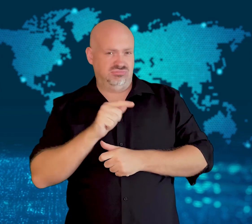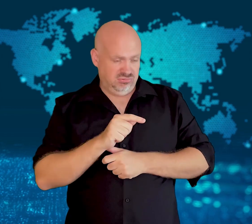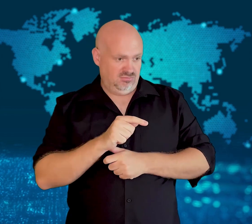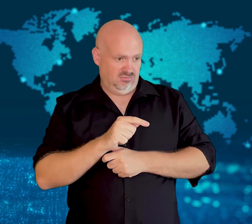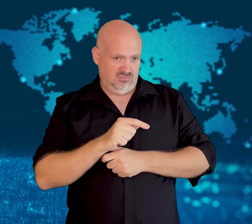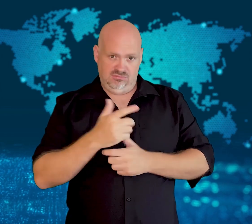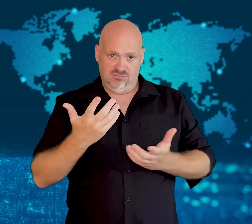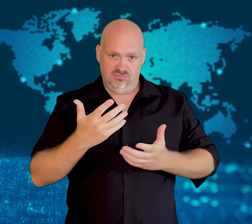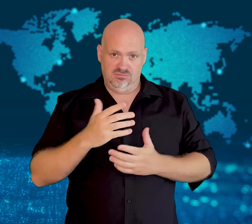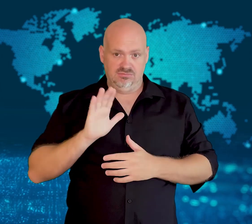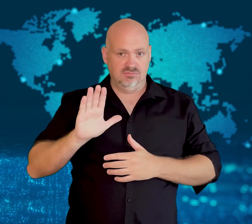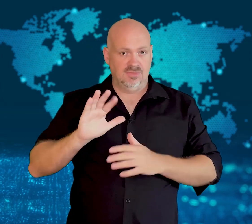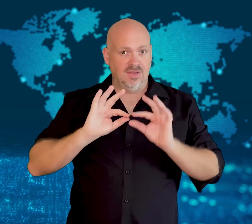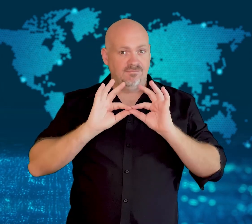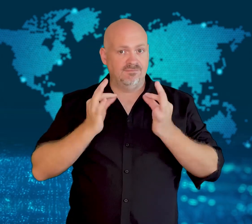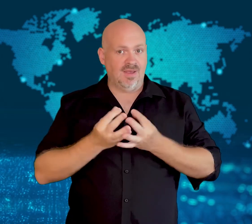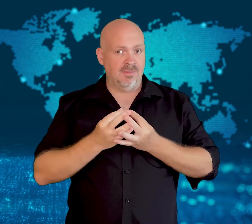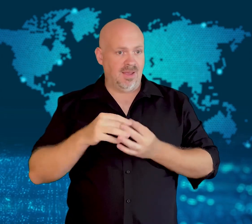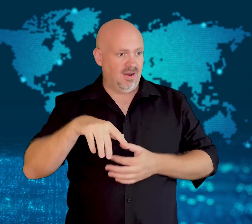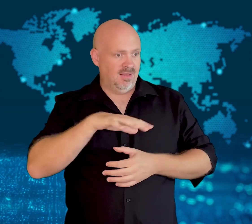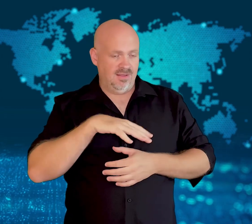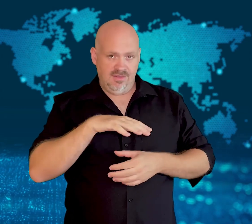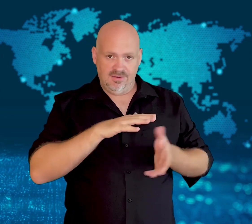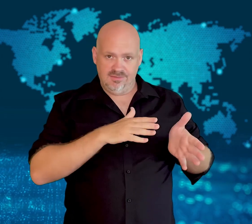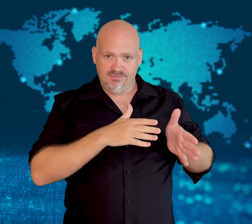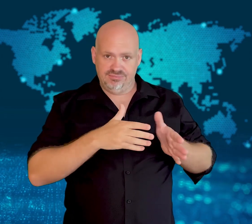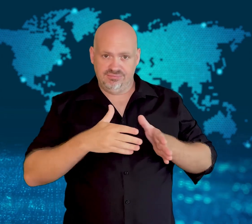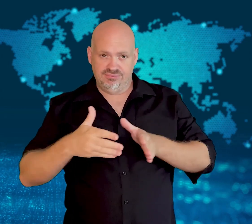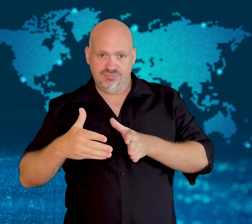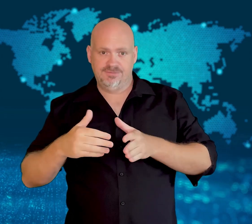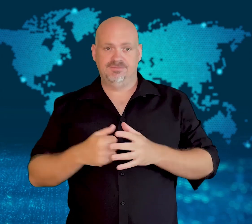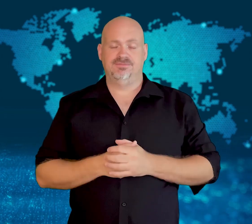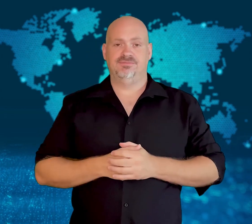killed the firefighter's own family.